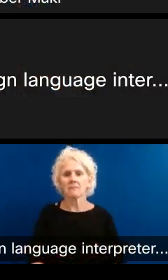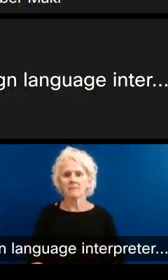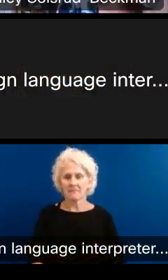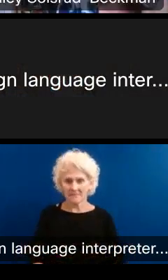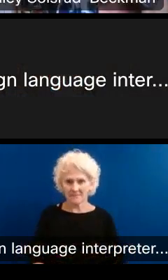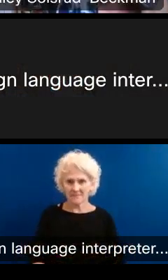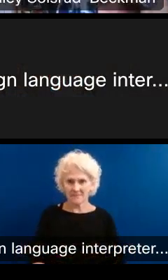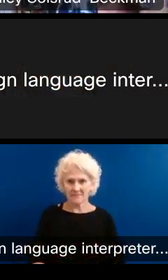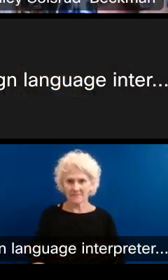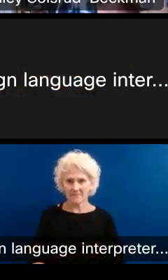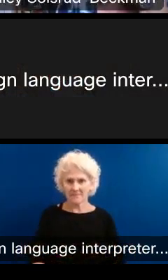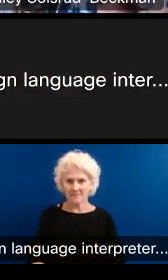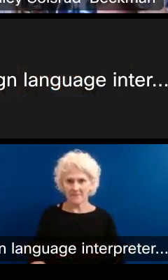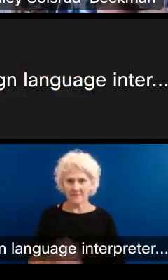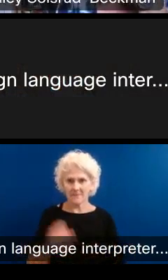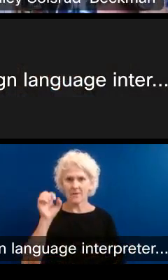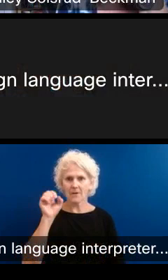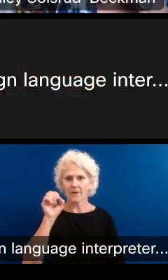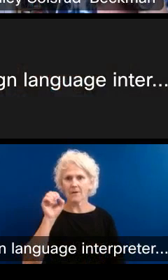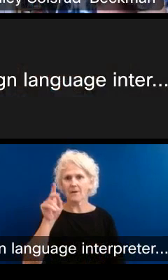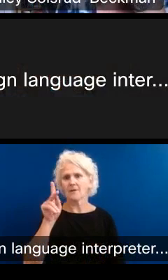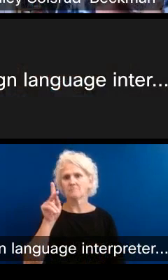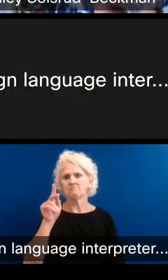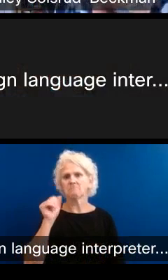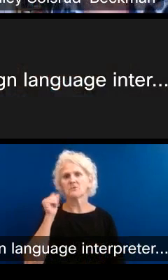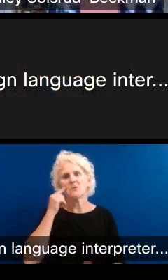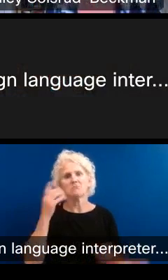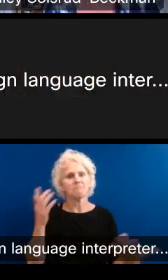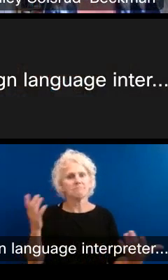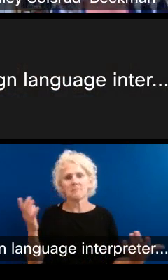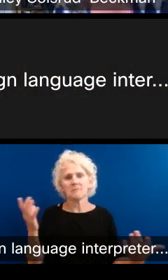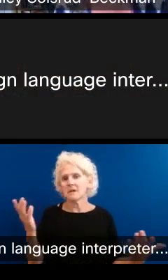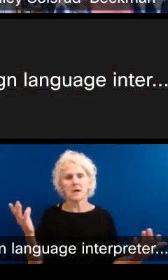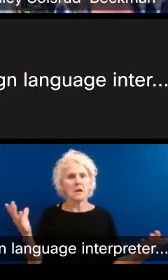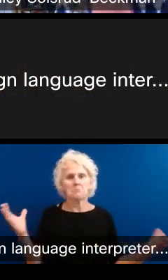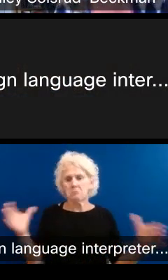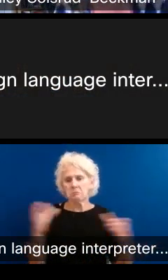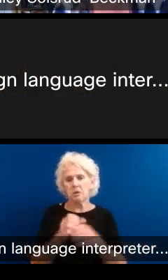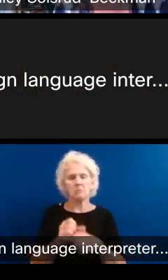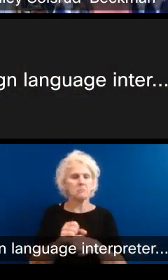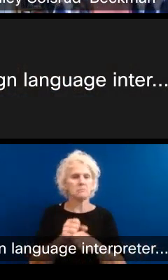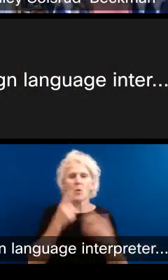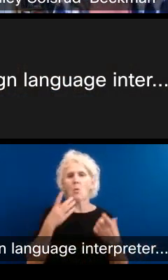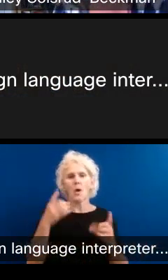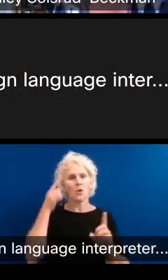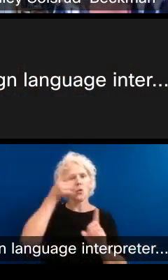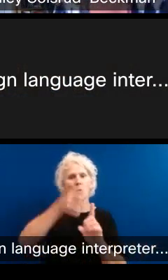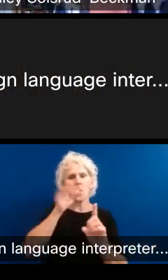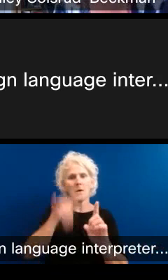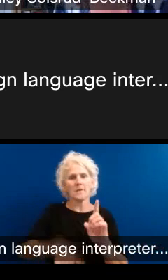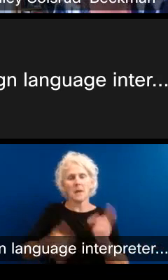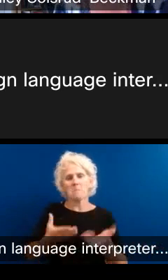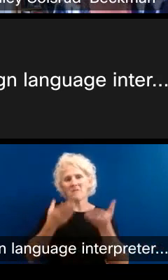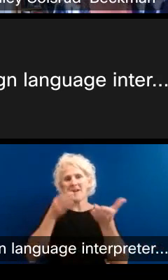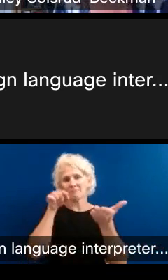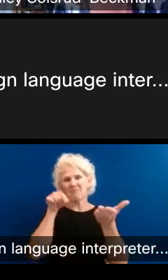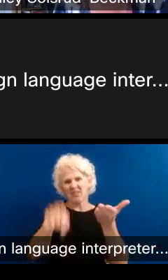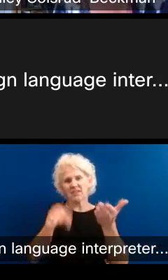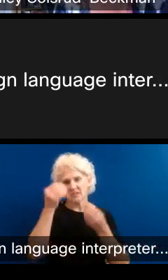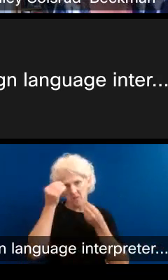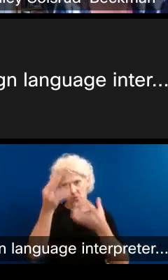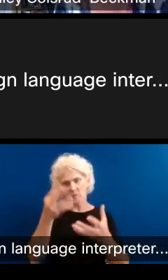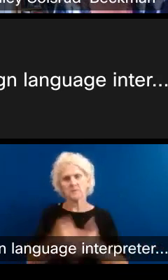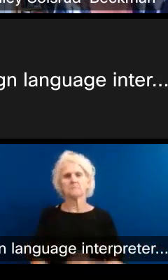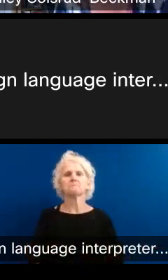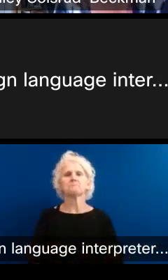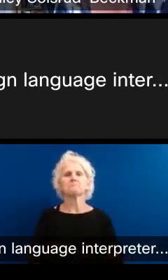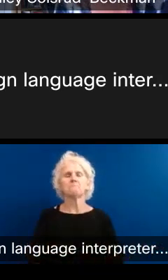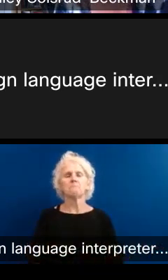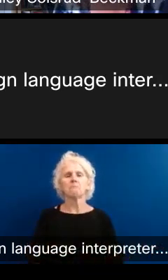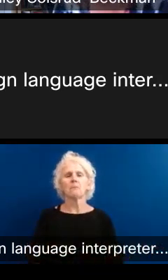So, putting it all together. One of our goals in providing you with this information was to help,